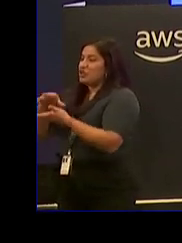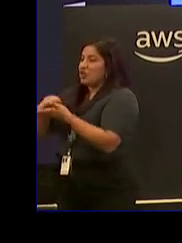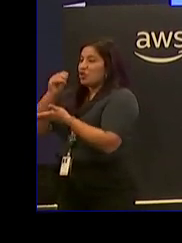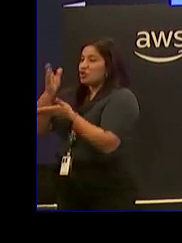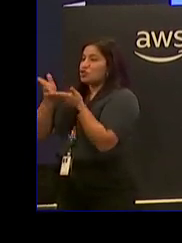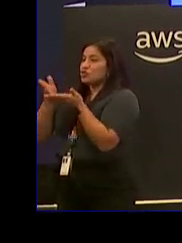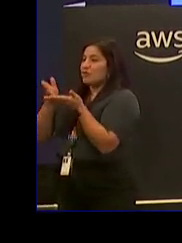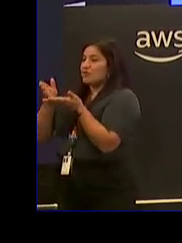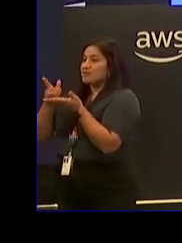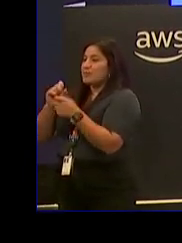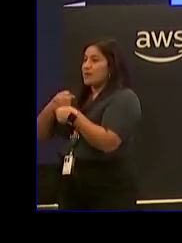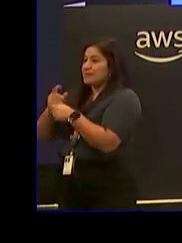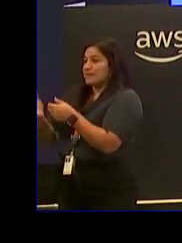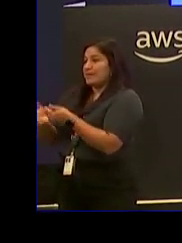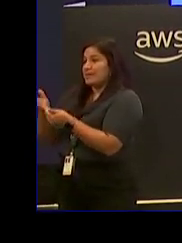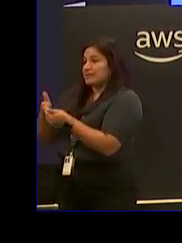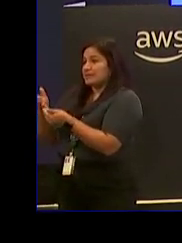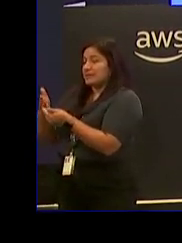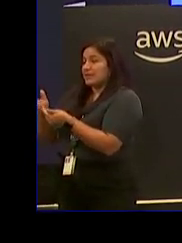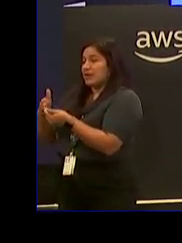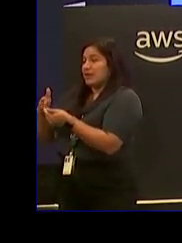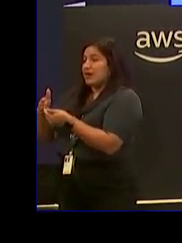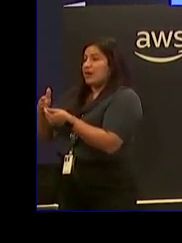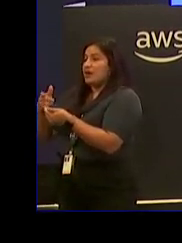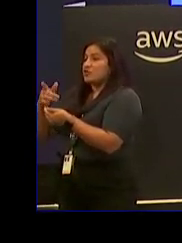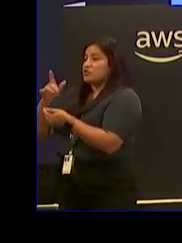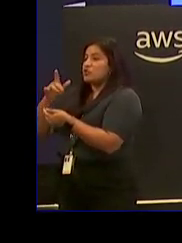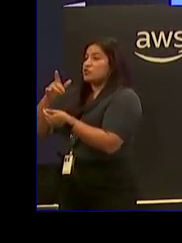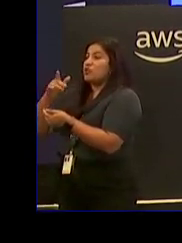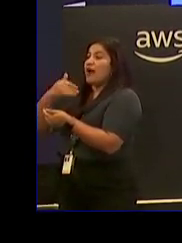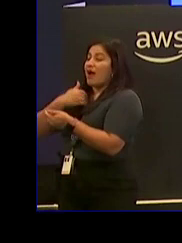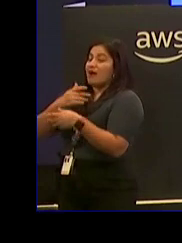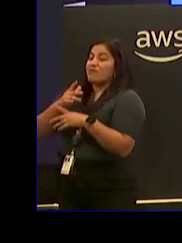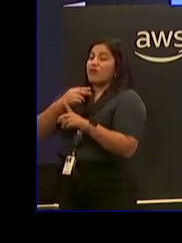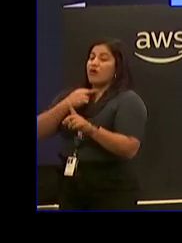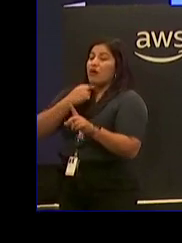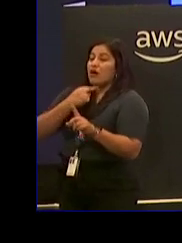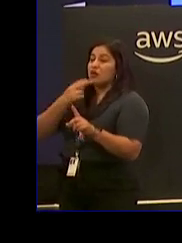to enable an audio and video analysis in your application.